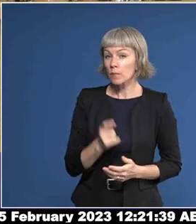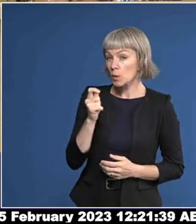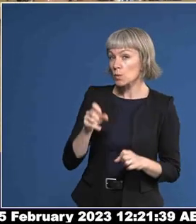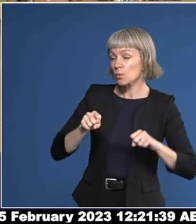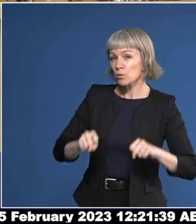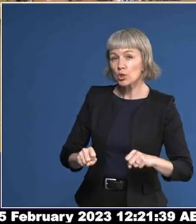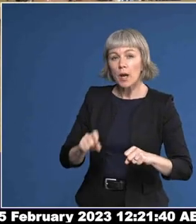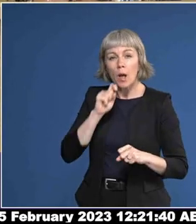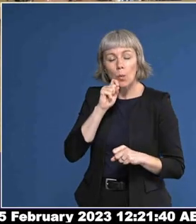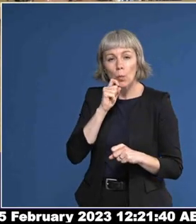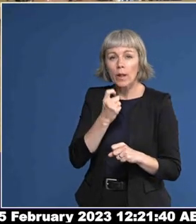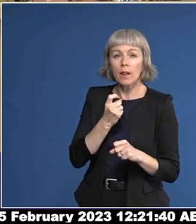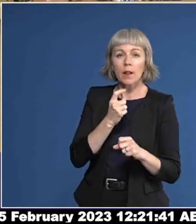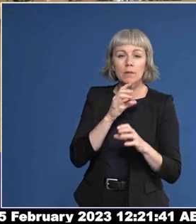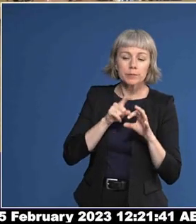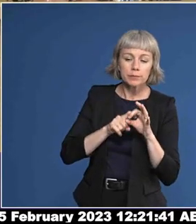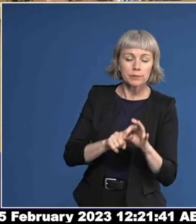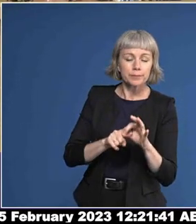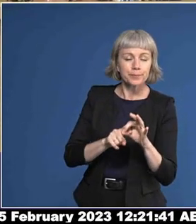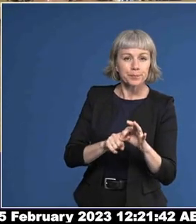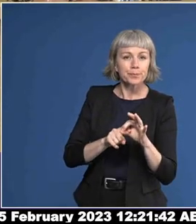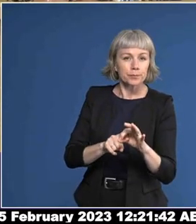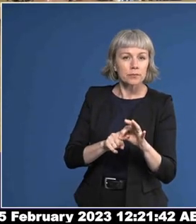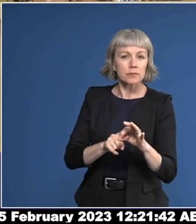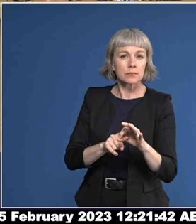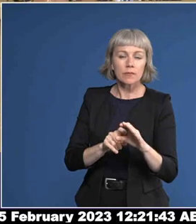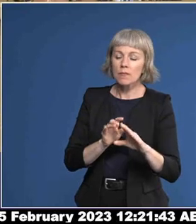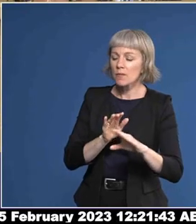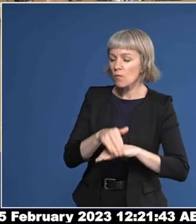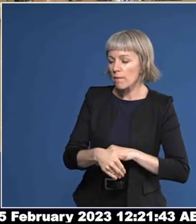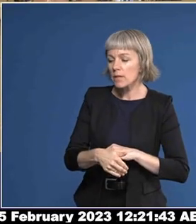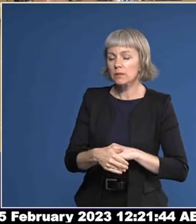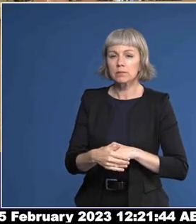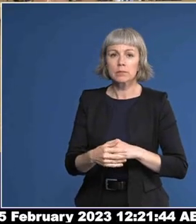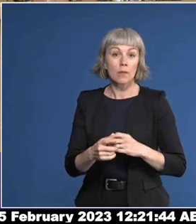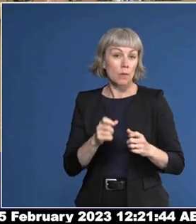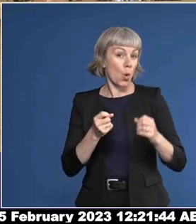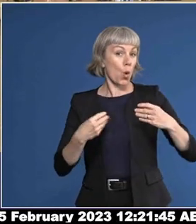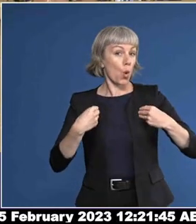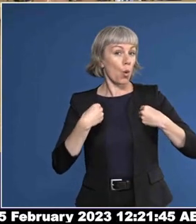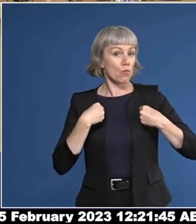panel picking up on the important issues on corporate governance reflecting the findings